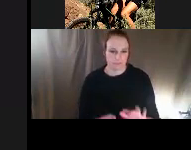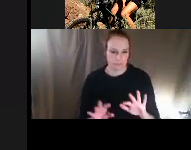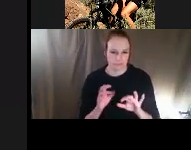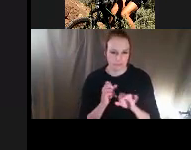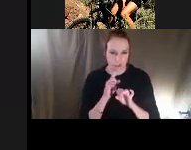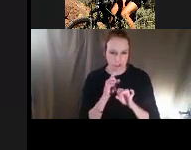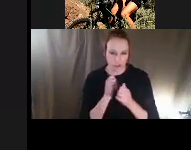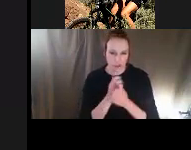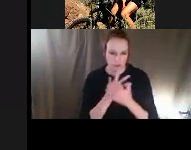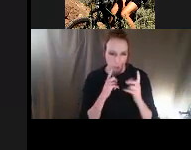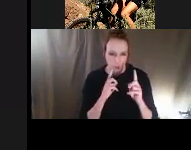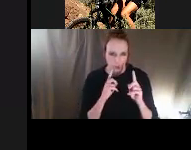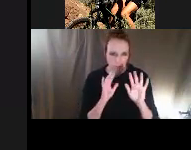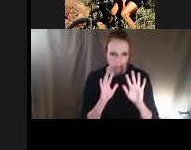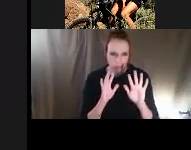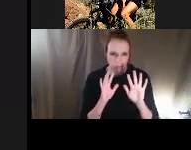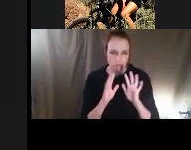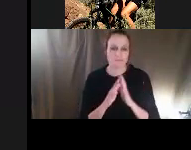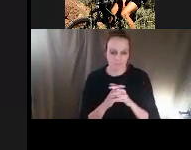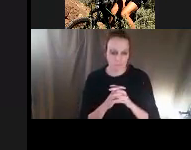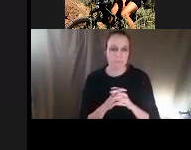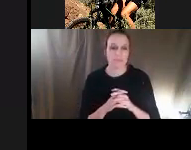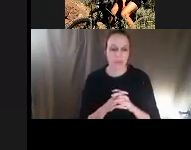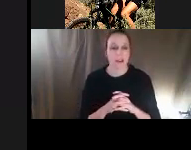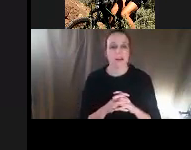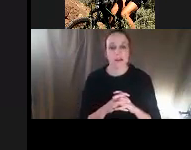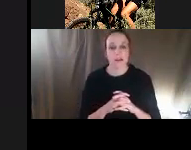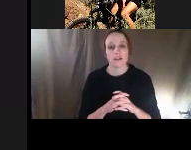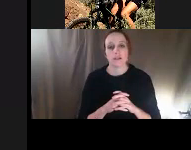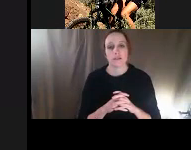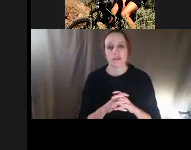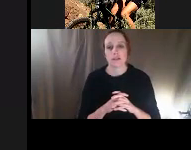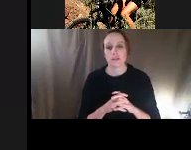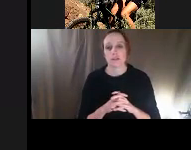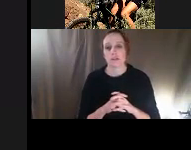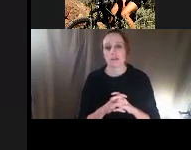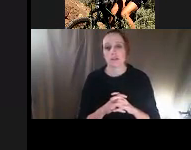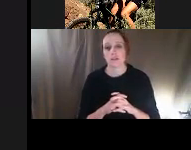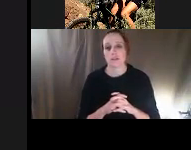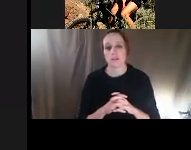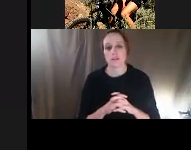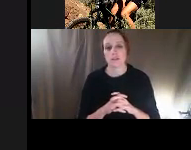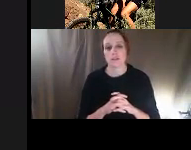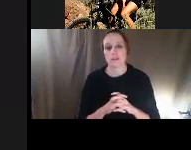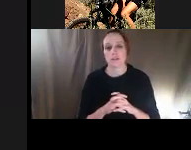So, all right. So, the learning objectives, we really want to kind of focus a little bit on understanding some